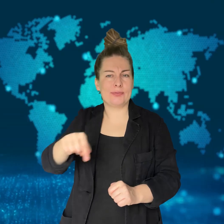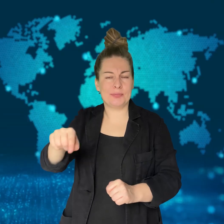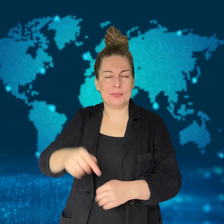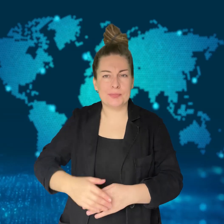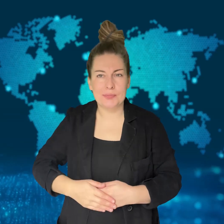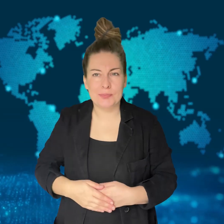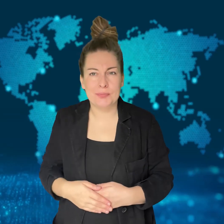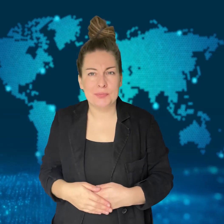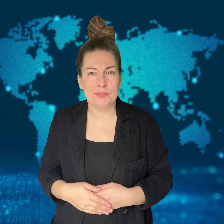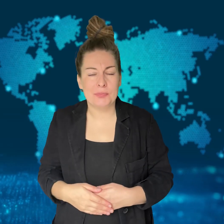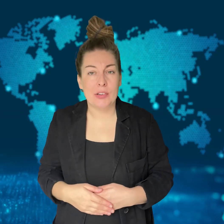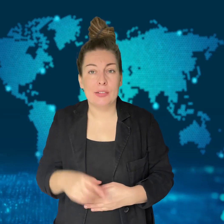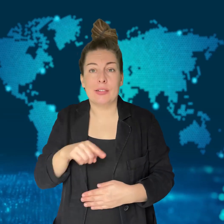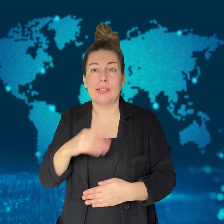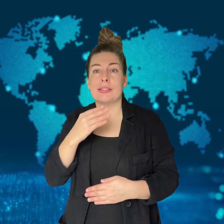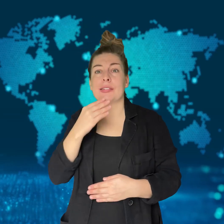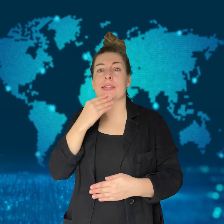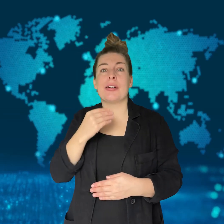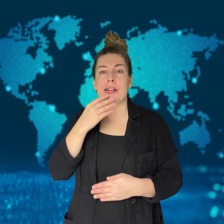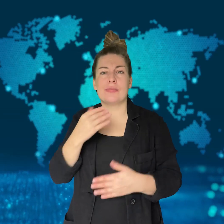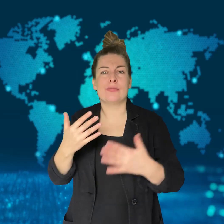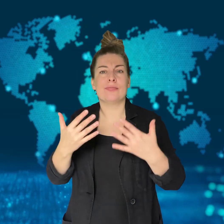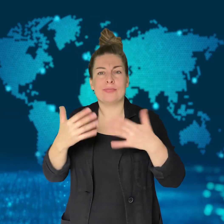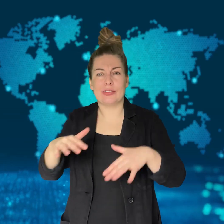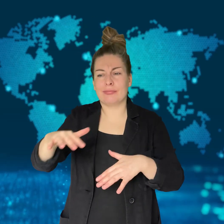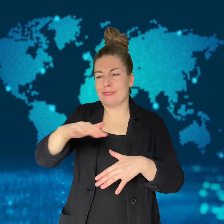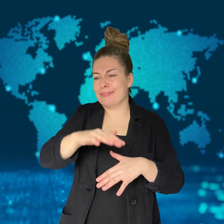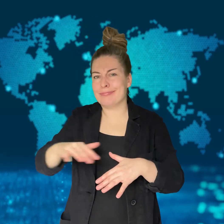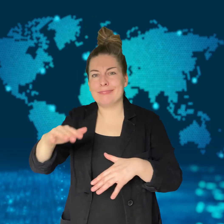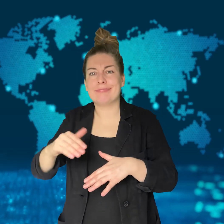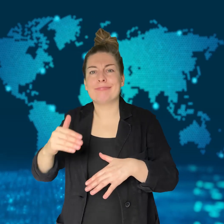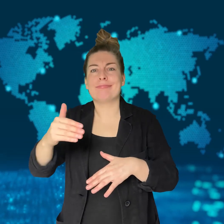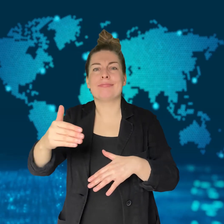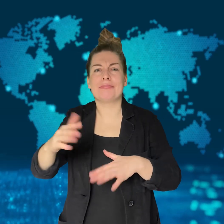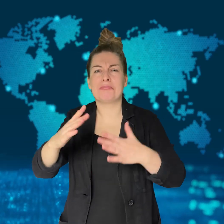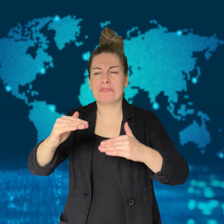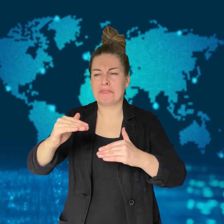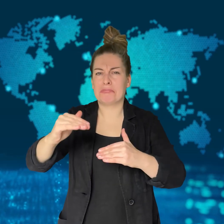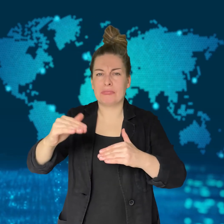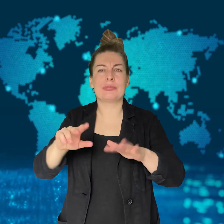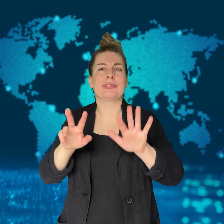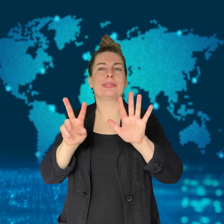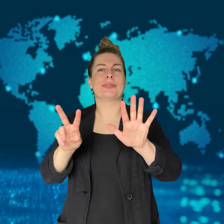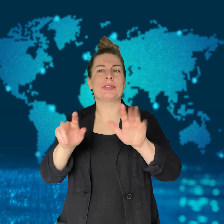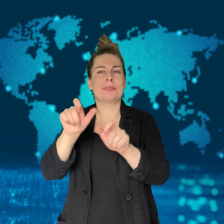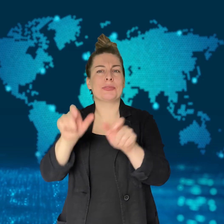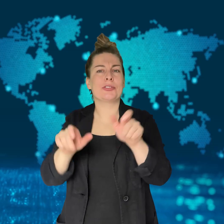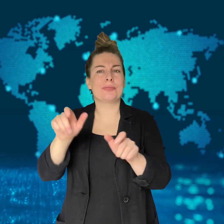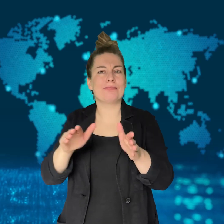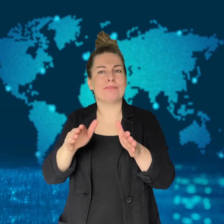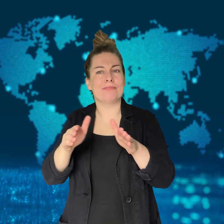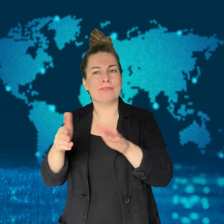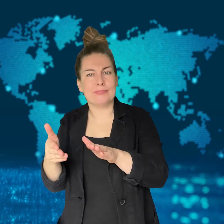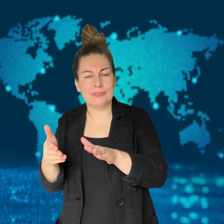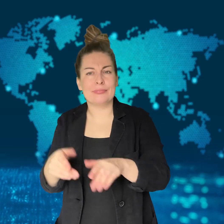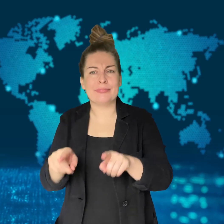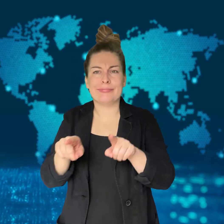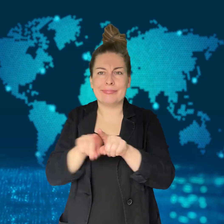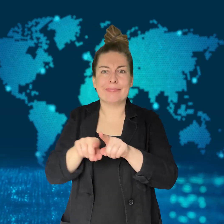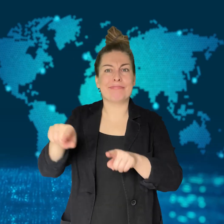in northern Israel several days ago. Hezbollah confirmed the attacks, saying they had fired a barrage of